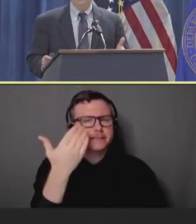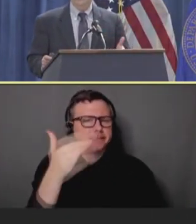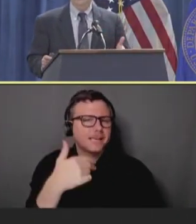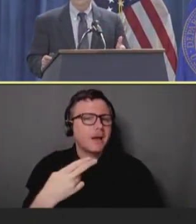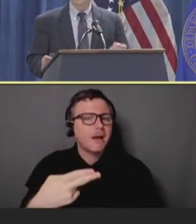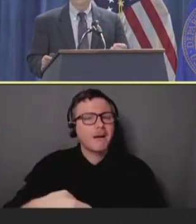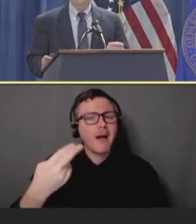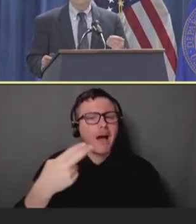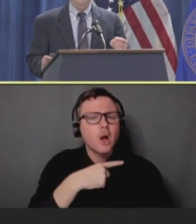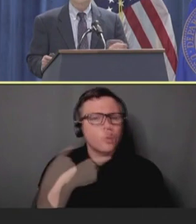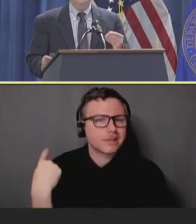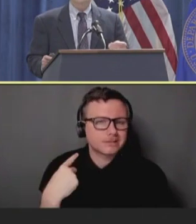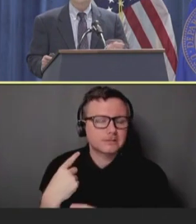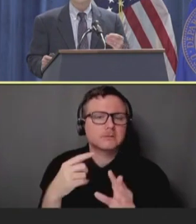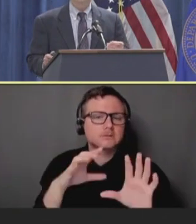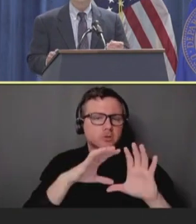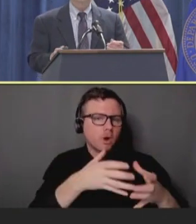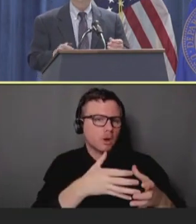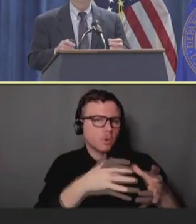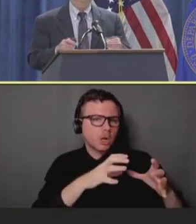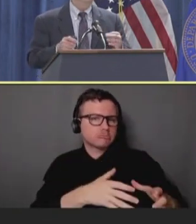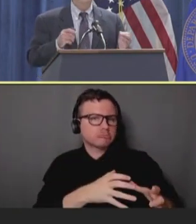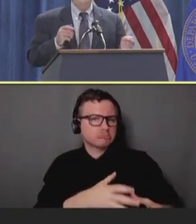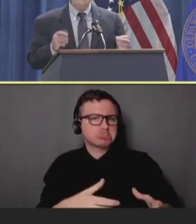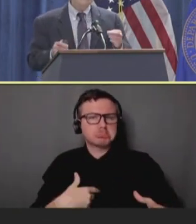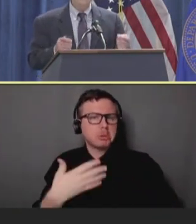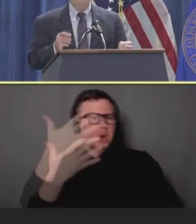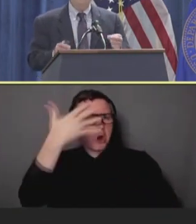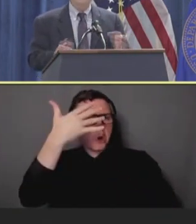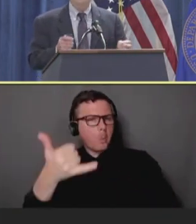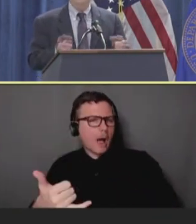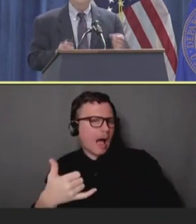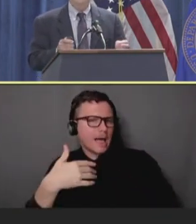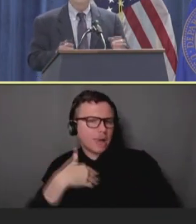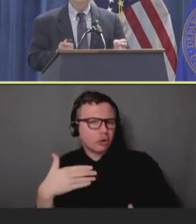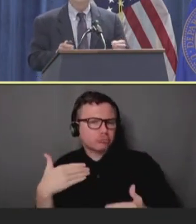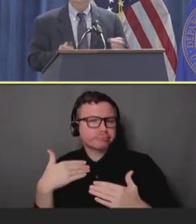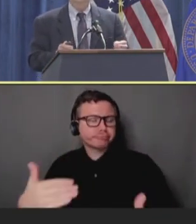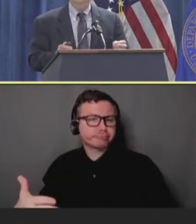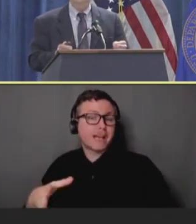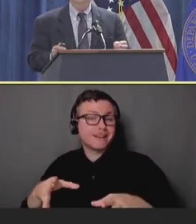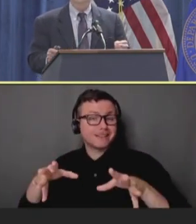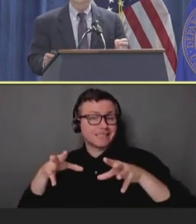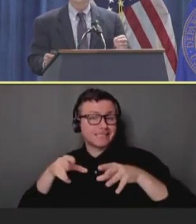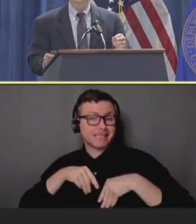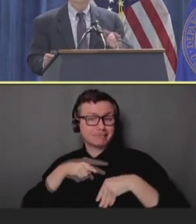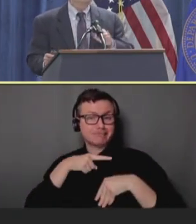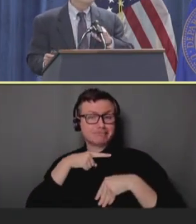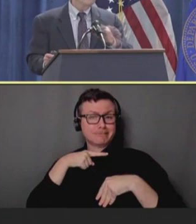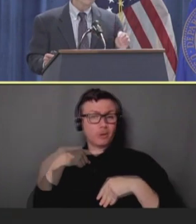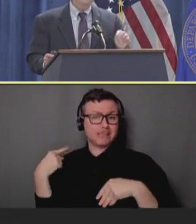You know, why, basically, should I take any risk at this particular point?